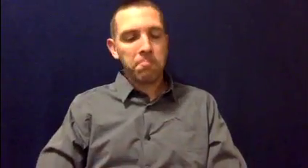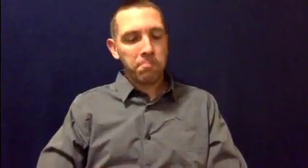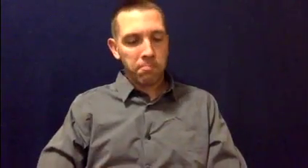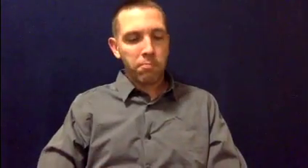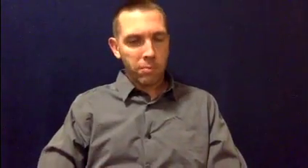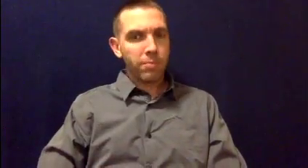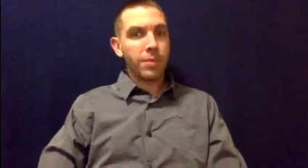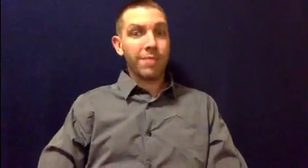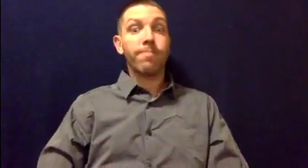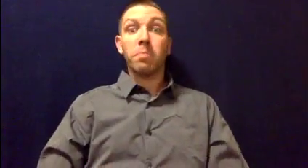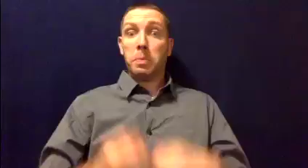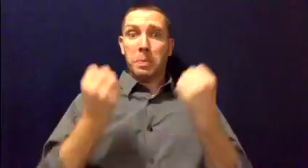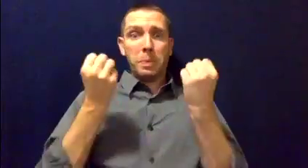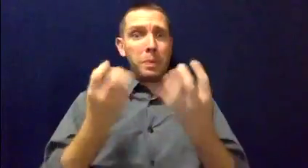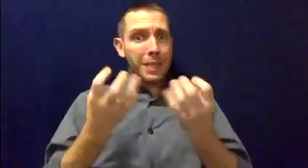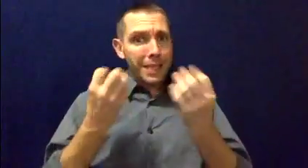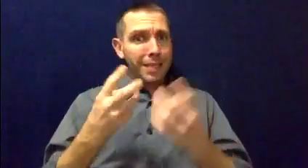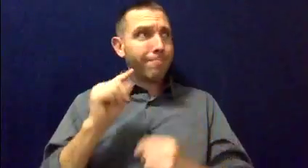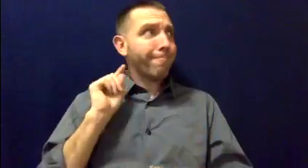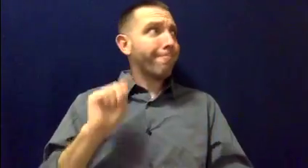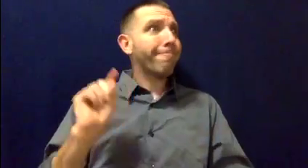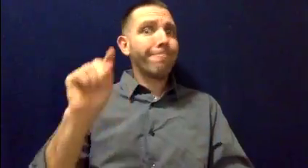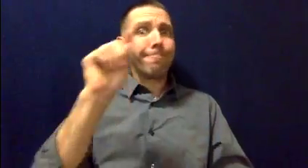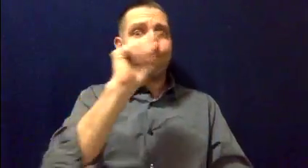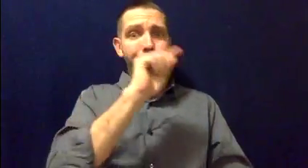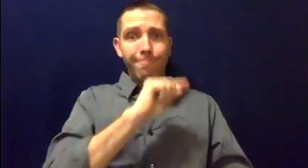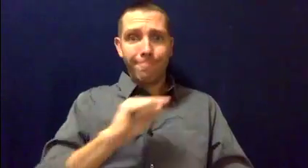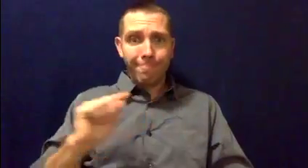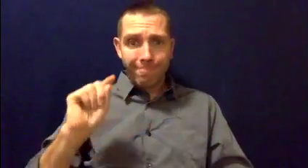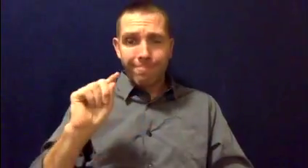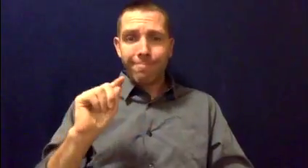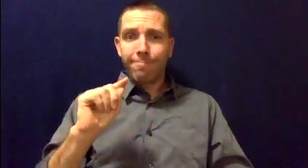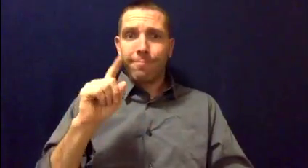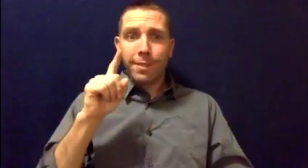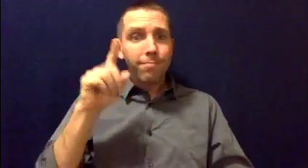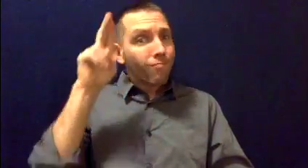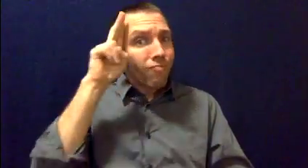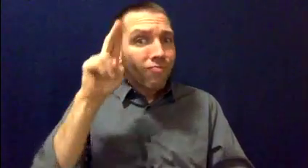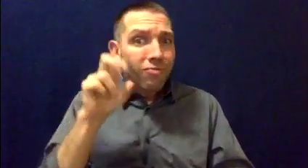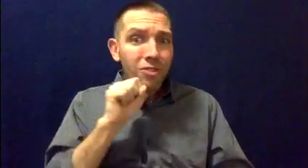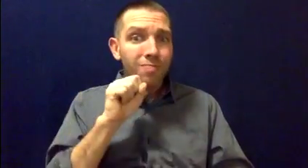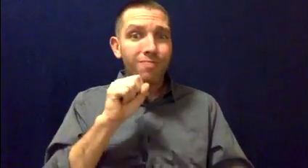Kids with Usher syndrome